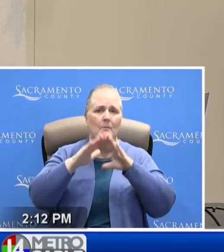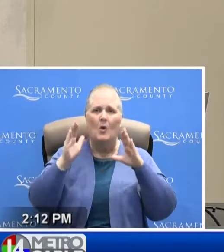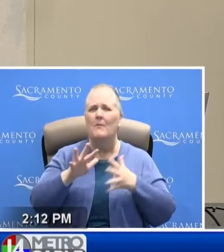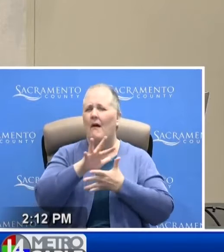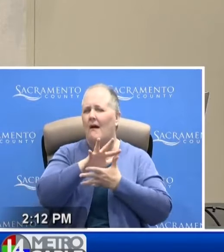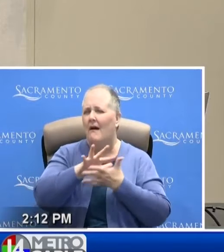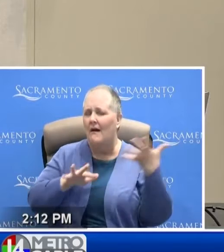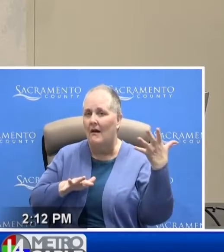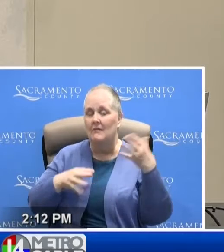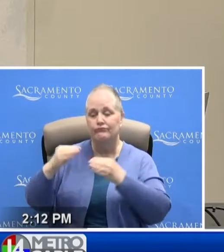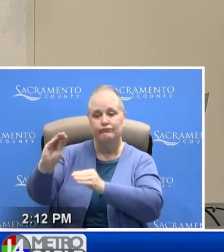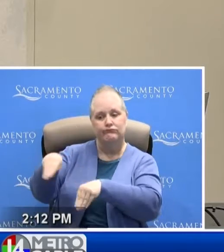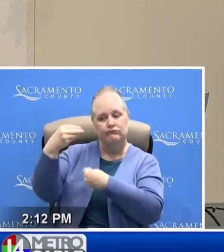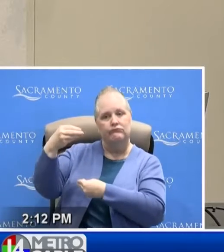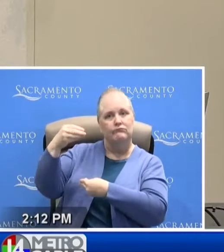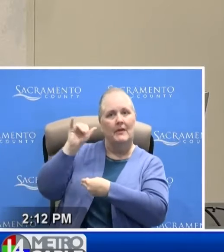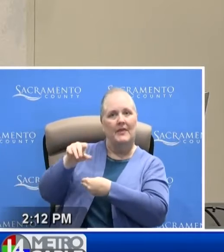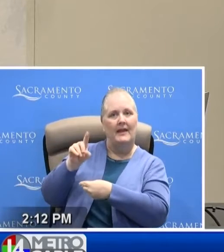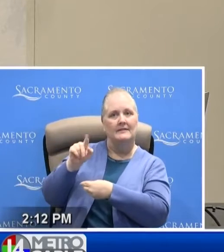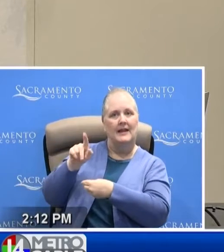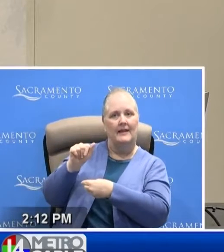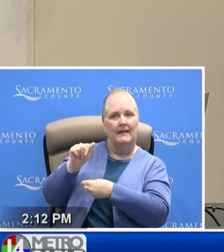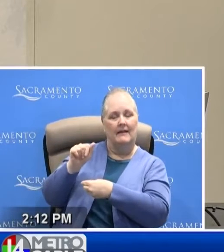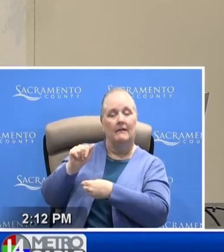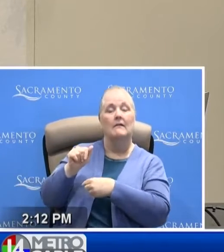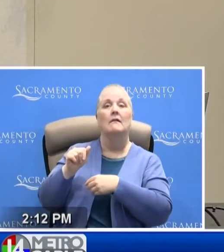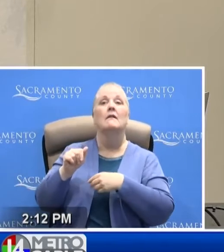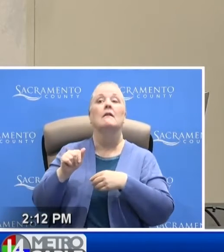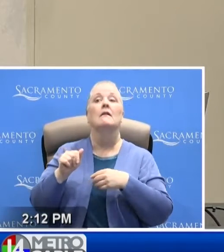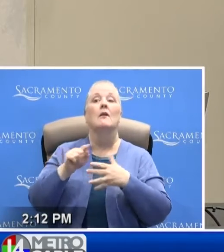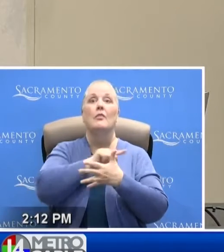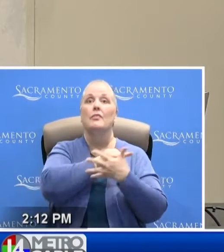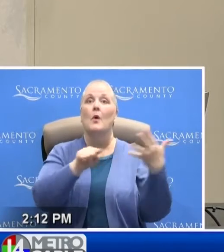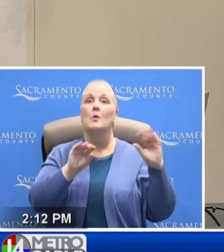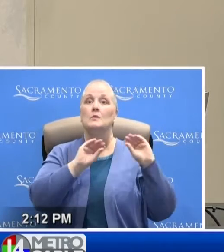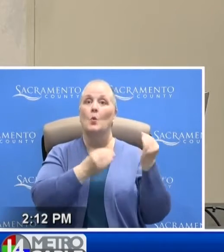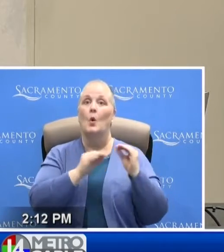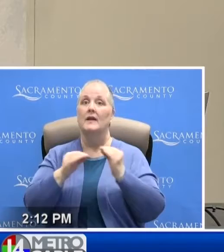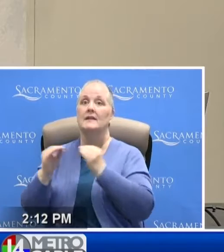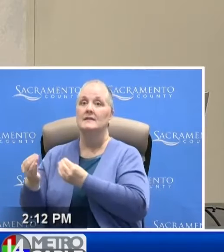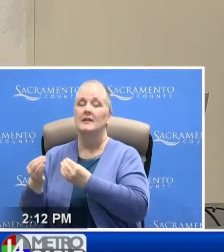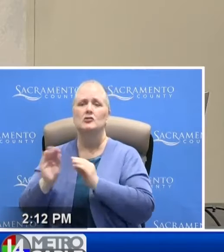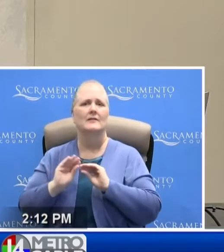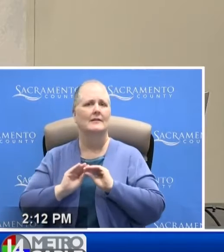where there their persons. Those organizations clearly have expressed that